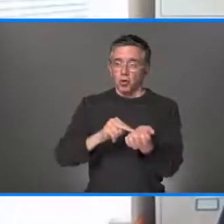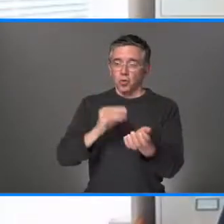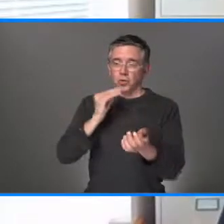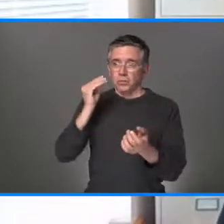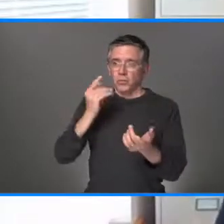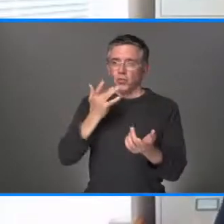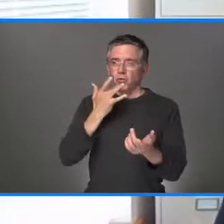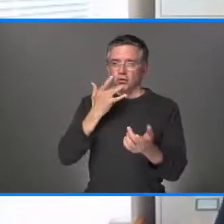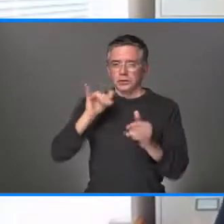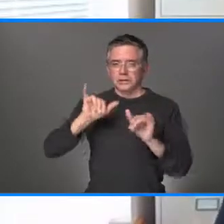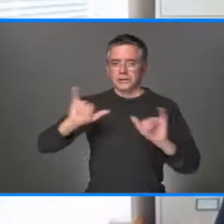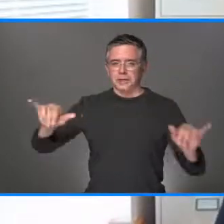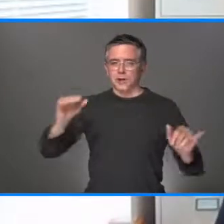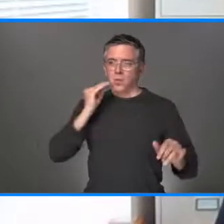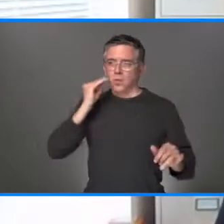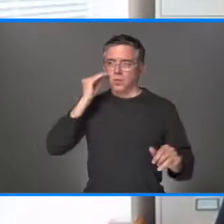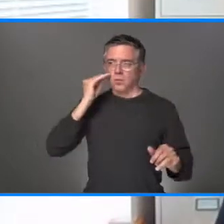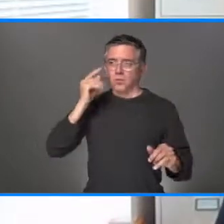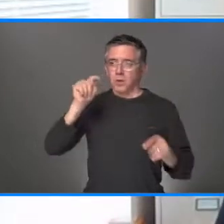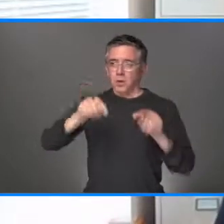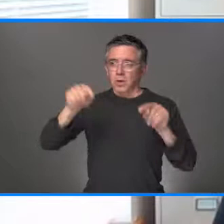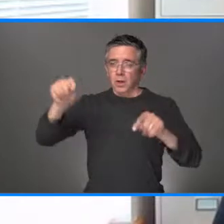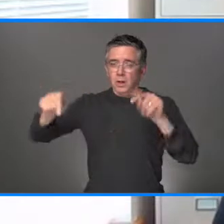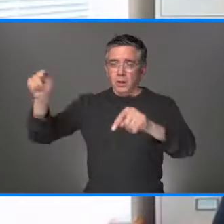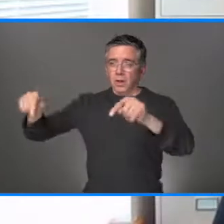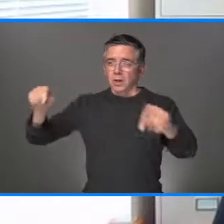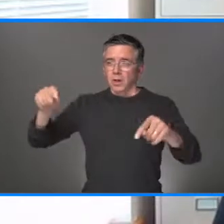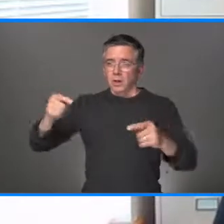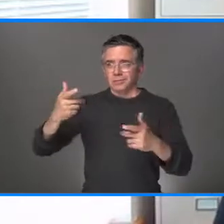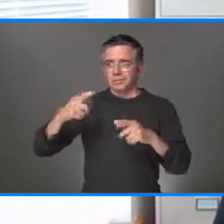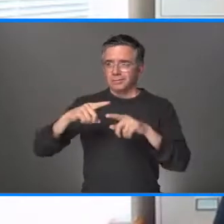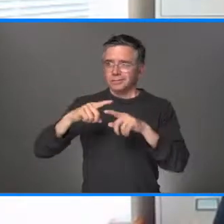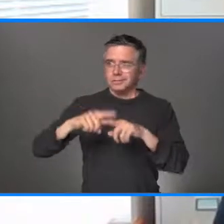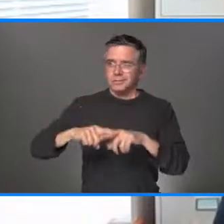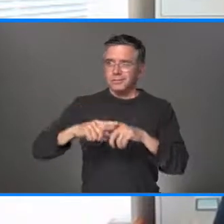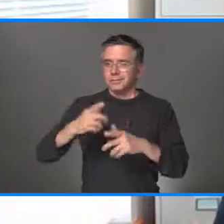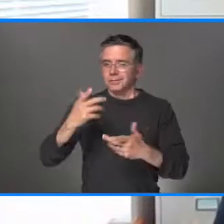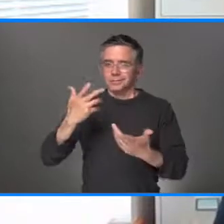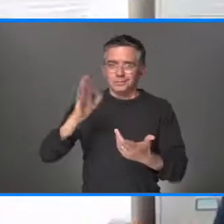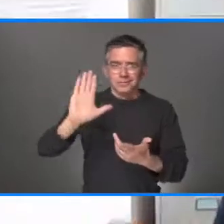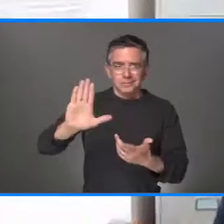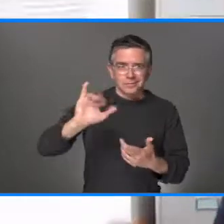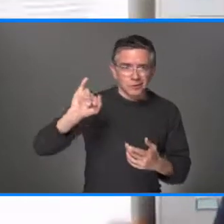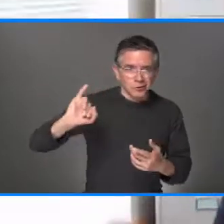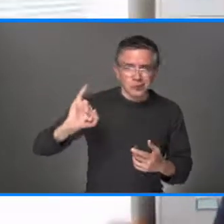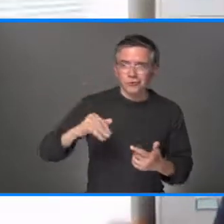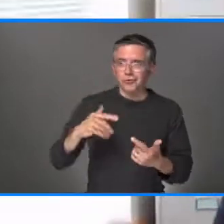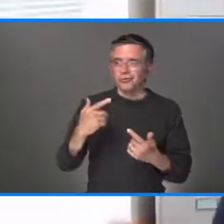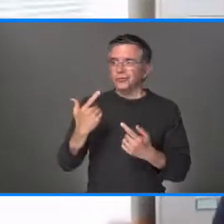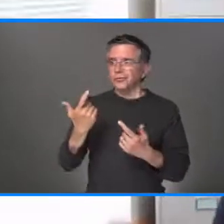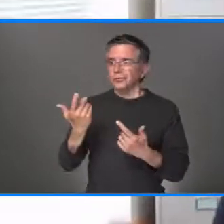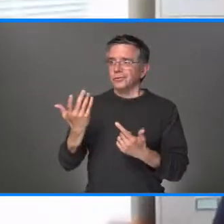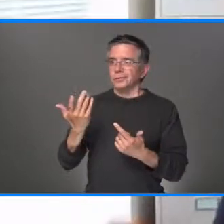depending on the type of program they're on, they are using either an individual home care aide